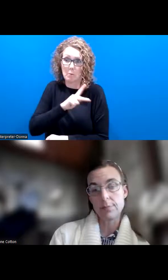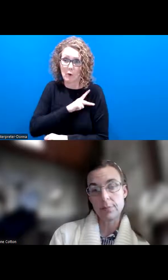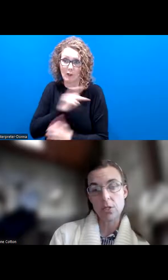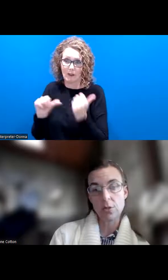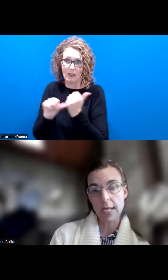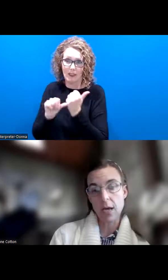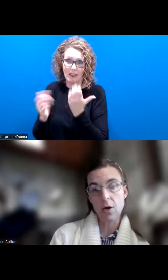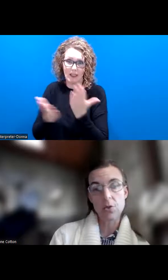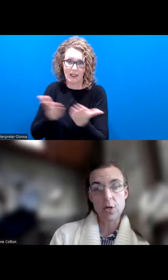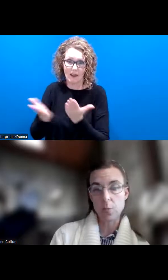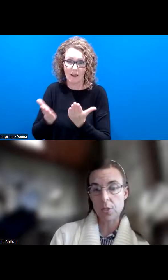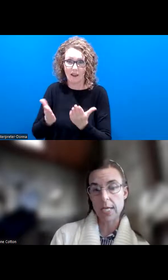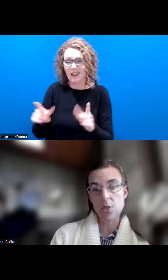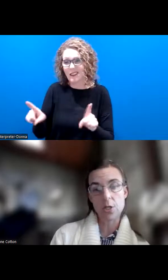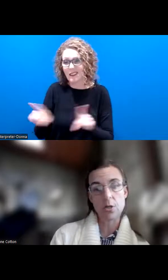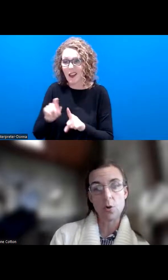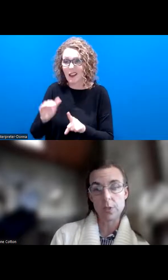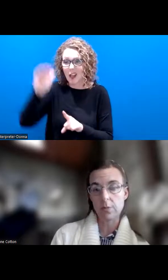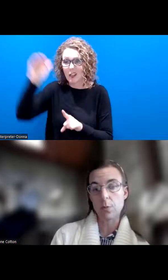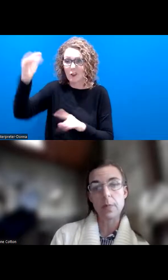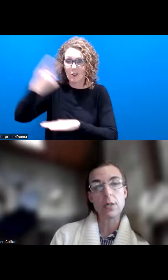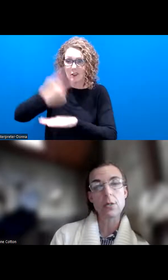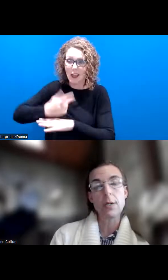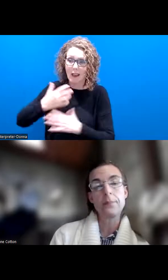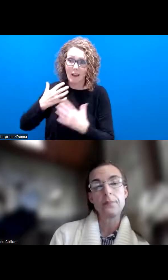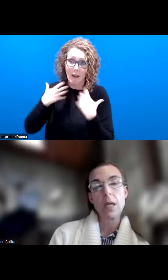double that and hopefully even more when this next contract rolls out.